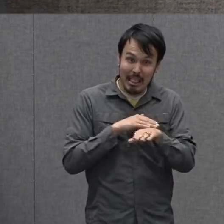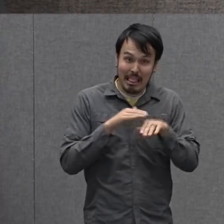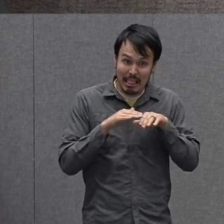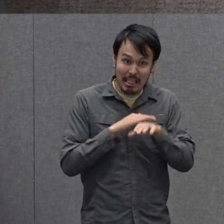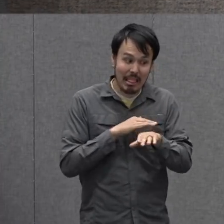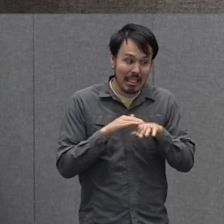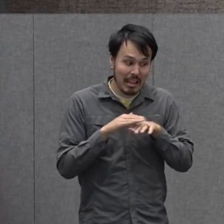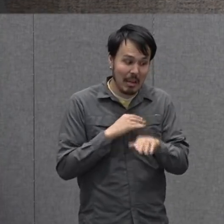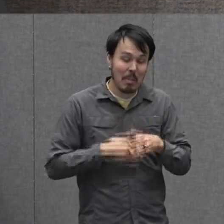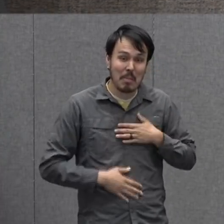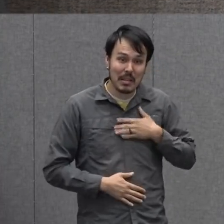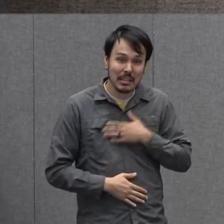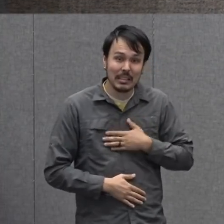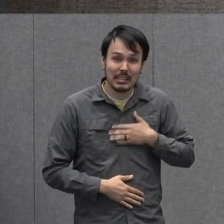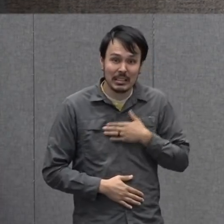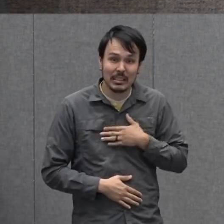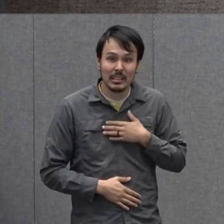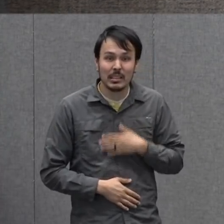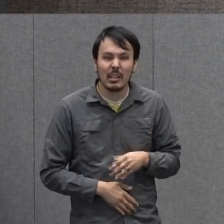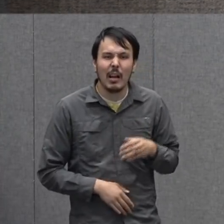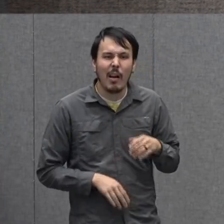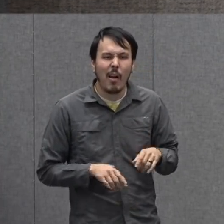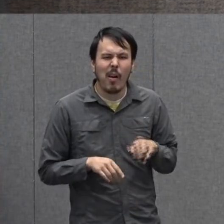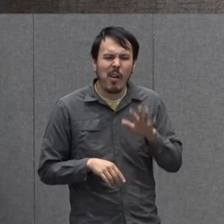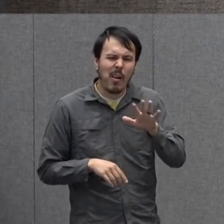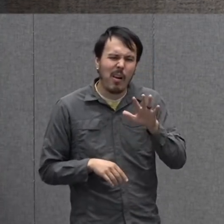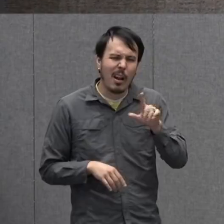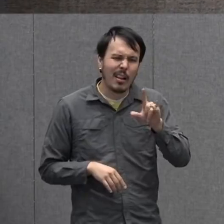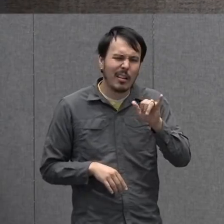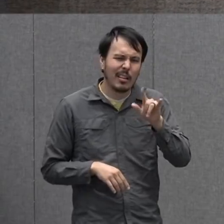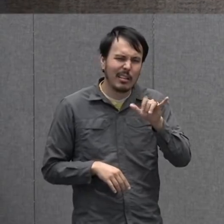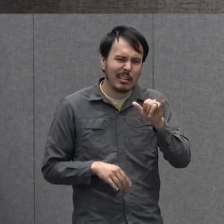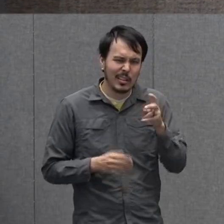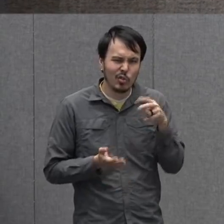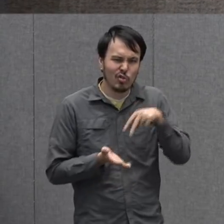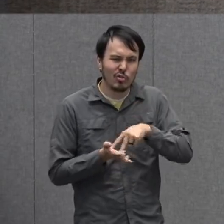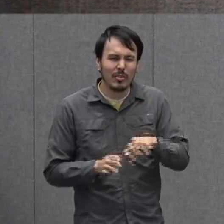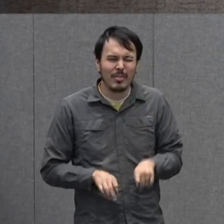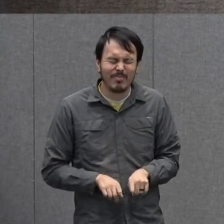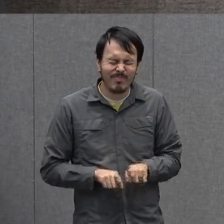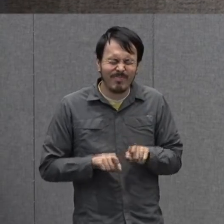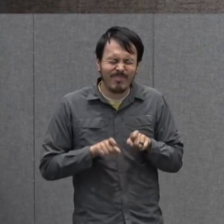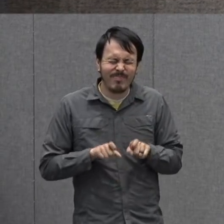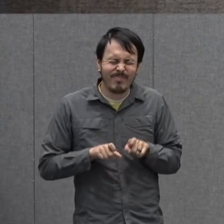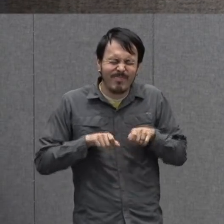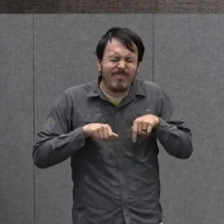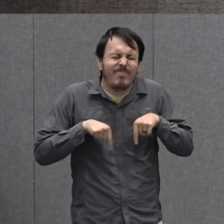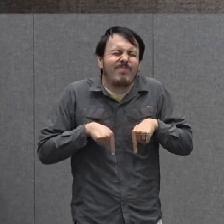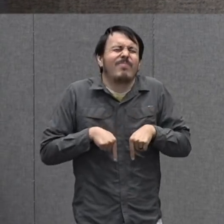Creak, crack went Lily Laceby's knees as she stood and go to the door.